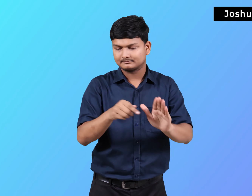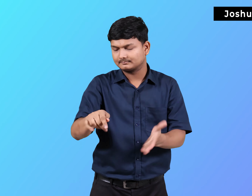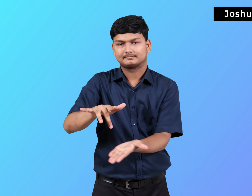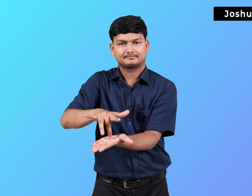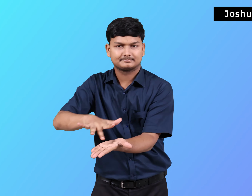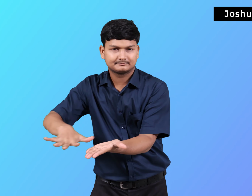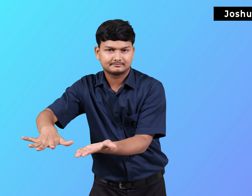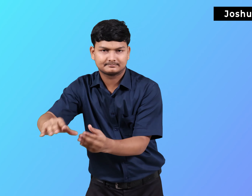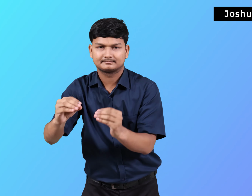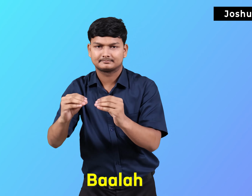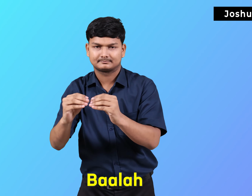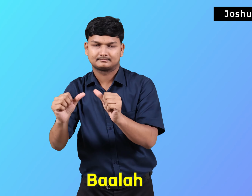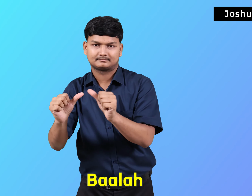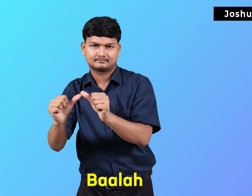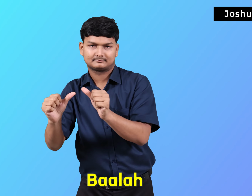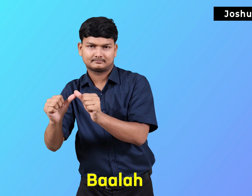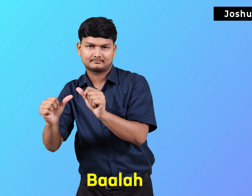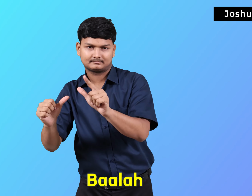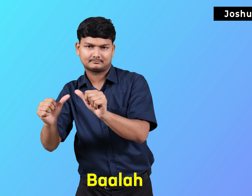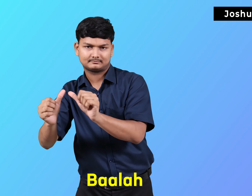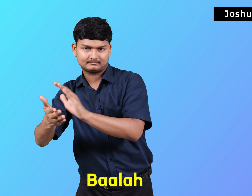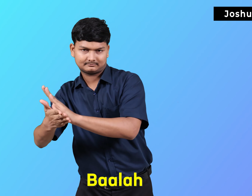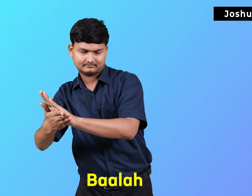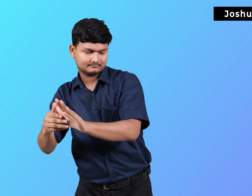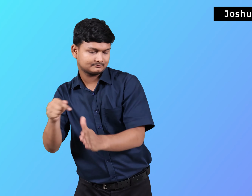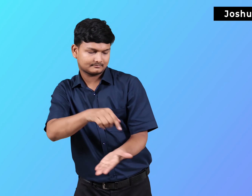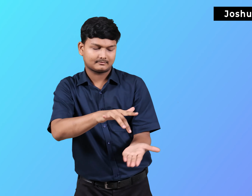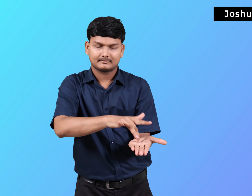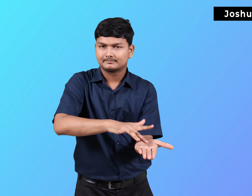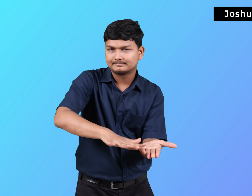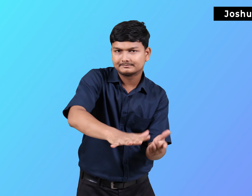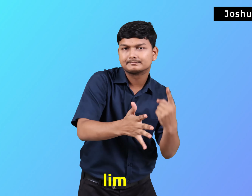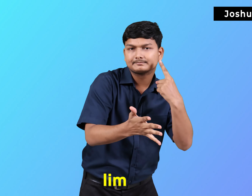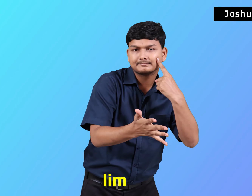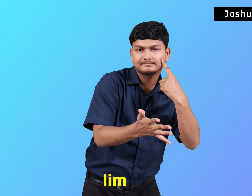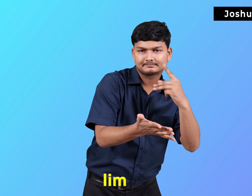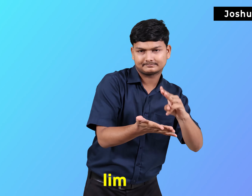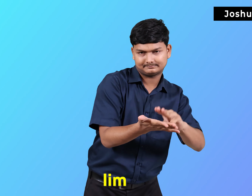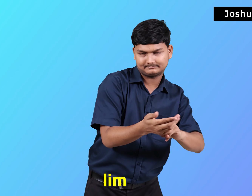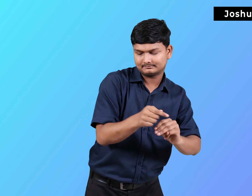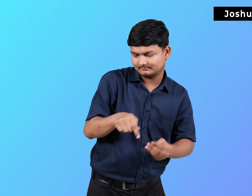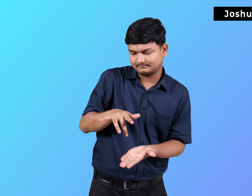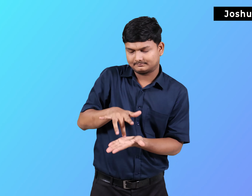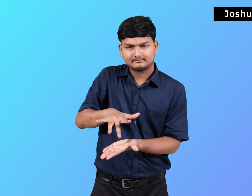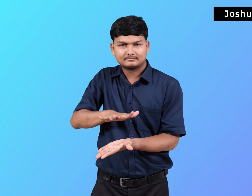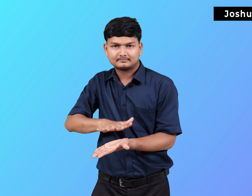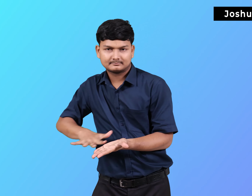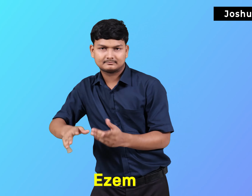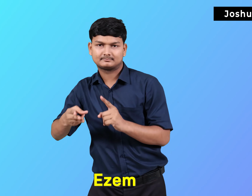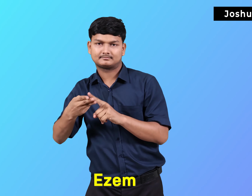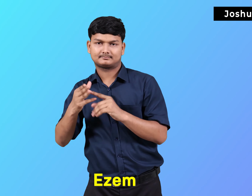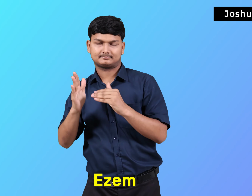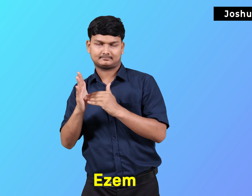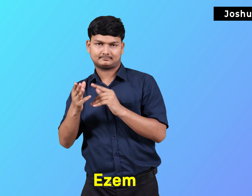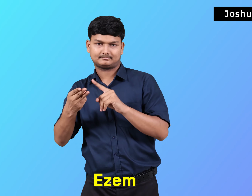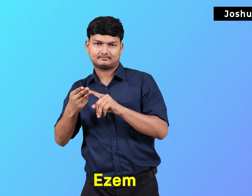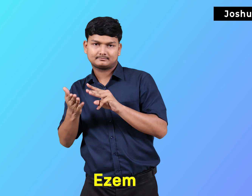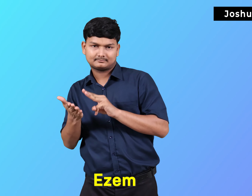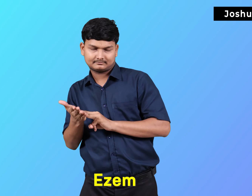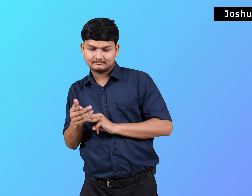Baalah, Iim, Ezem,